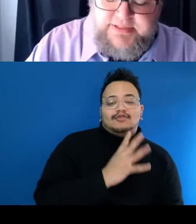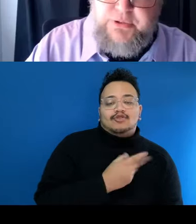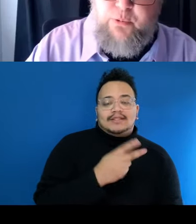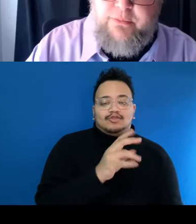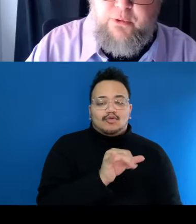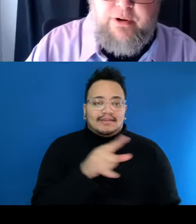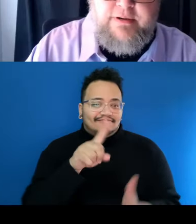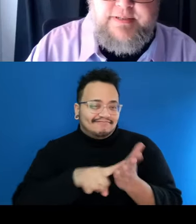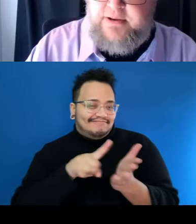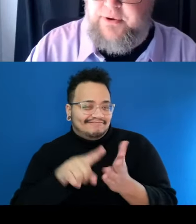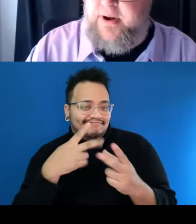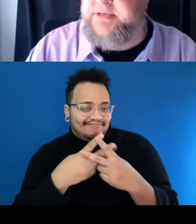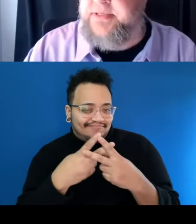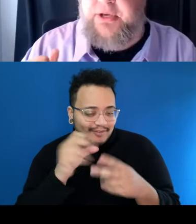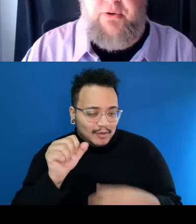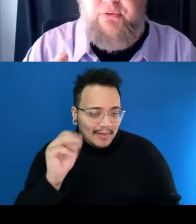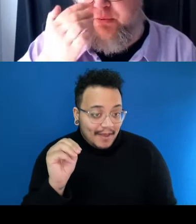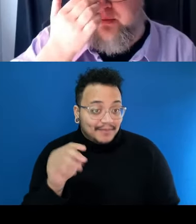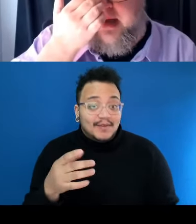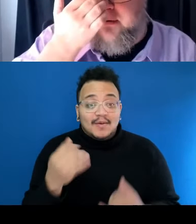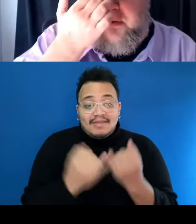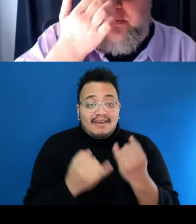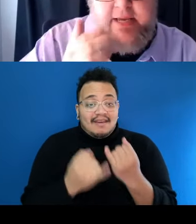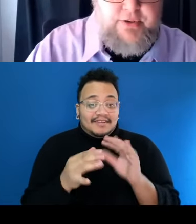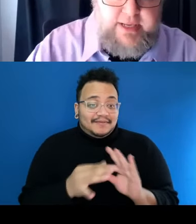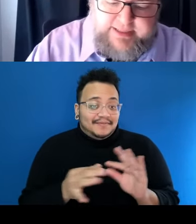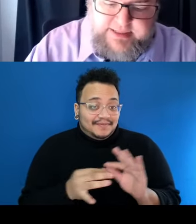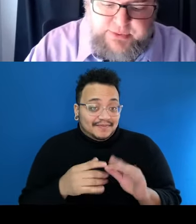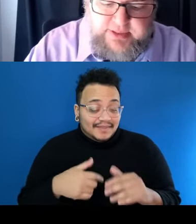Let's do one more set of interactions. So, if you have your phones out and can do it,